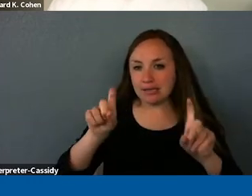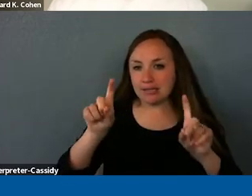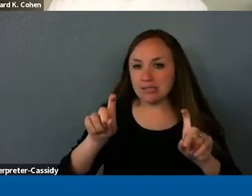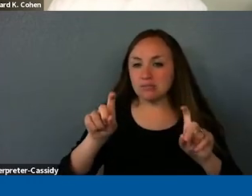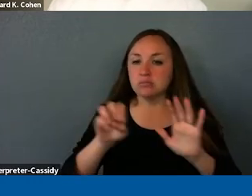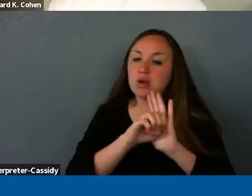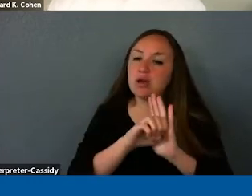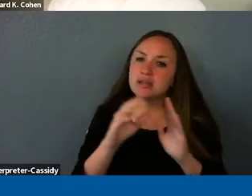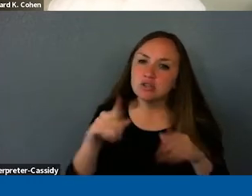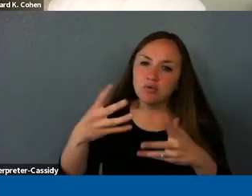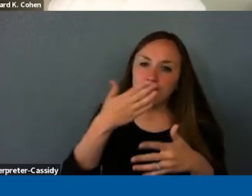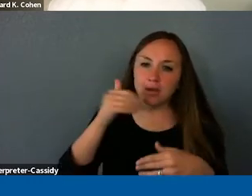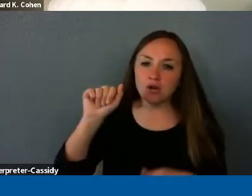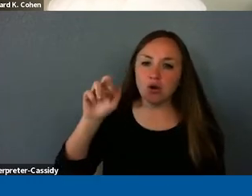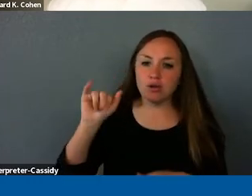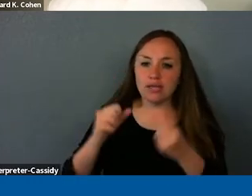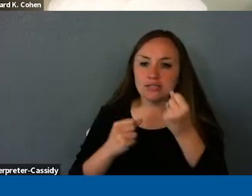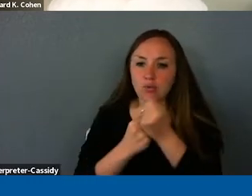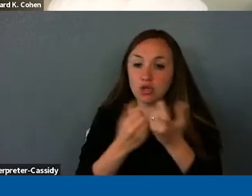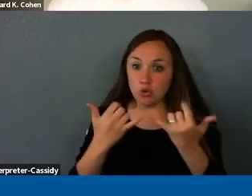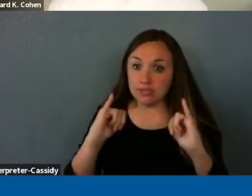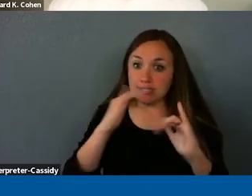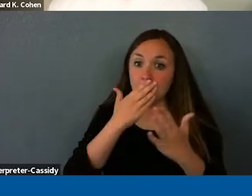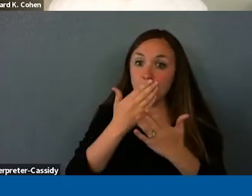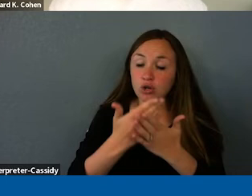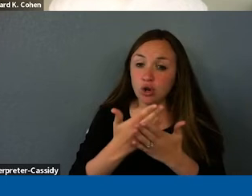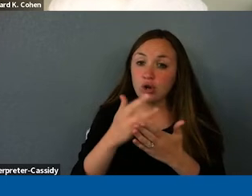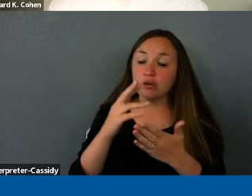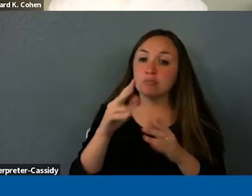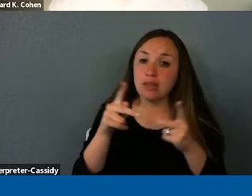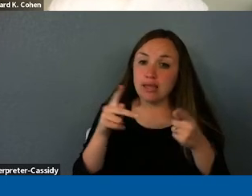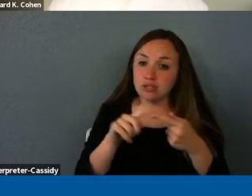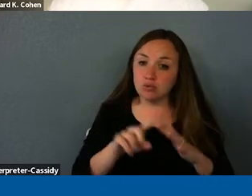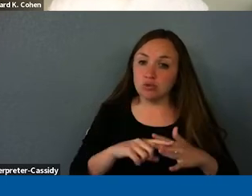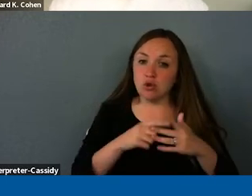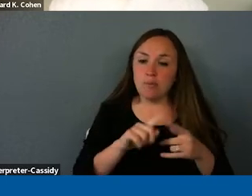to provide better ARIA support. They're still a good reference to start, but they're not an end.